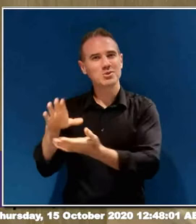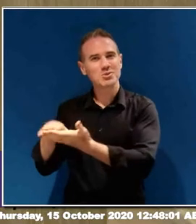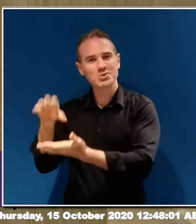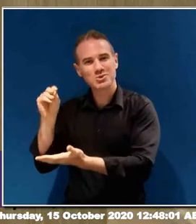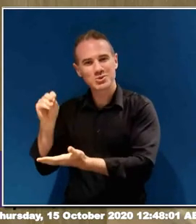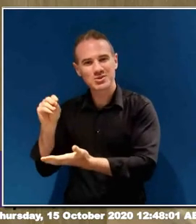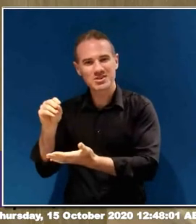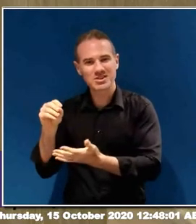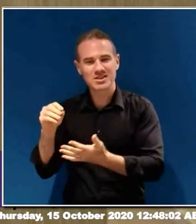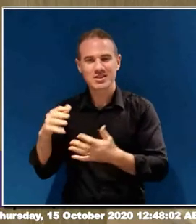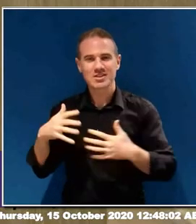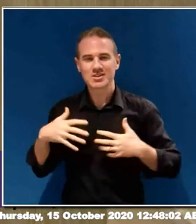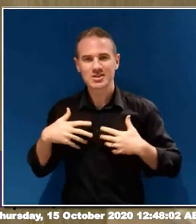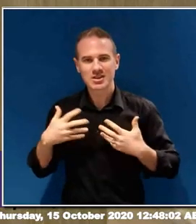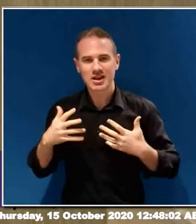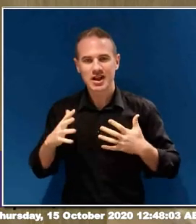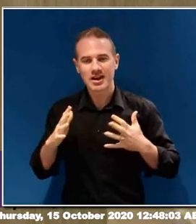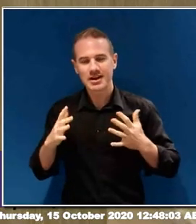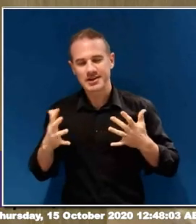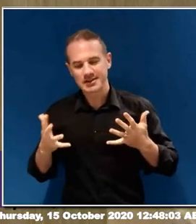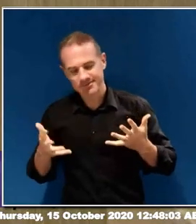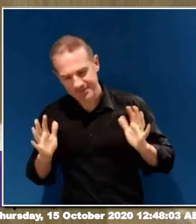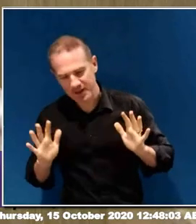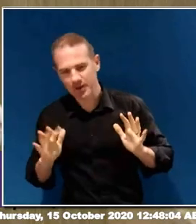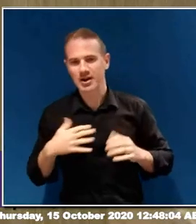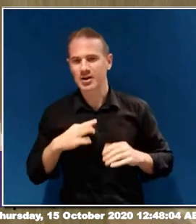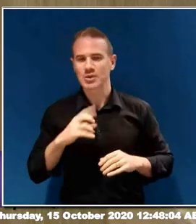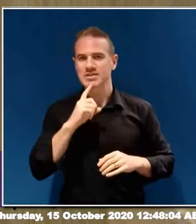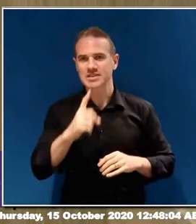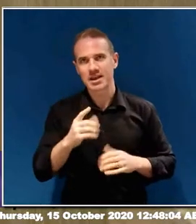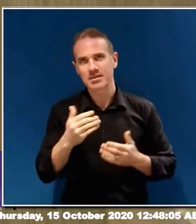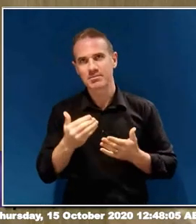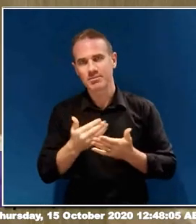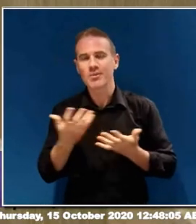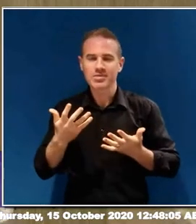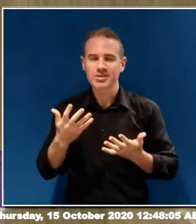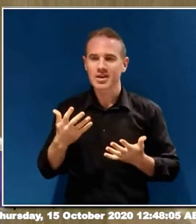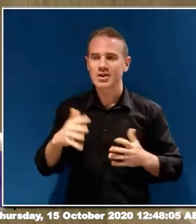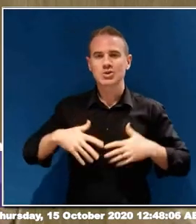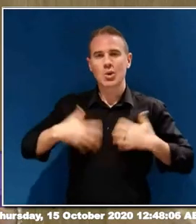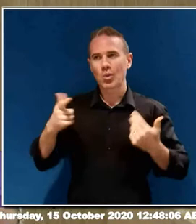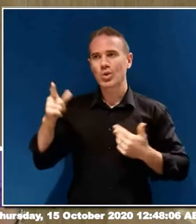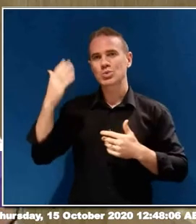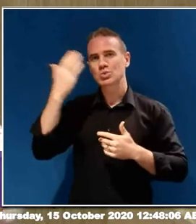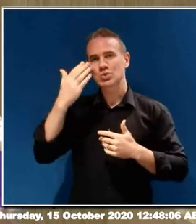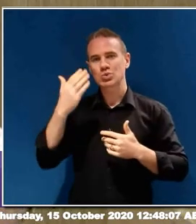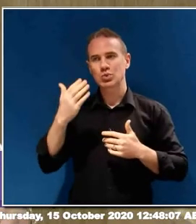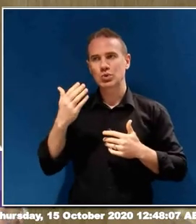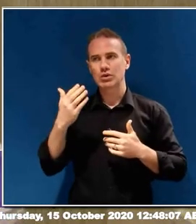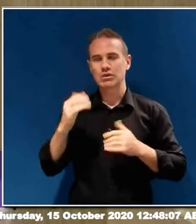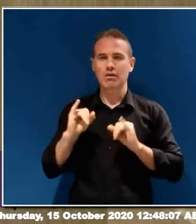That's OK. Not unhappy places. But - so if it comes from a parent you follow it through to the school.